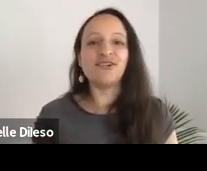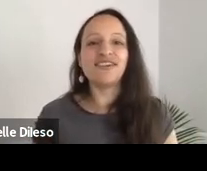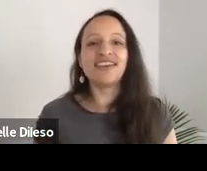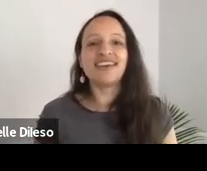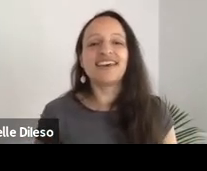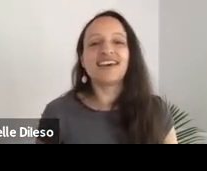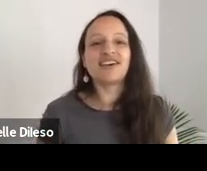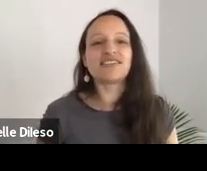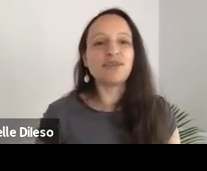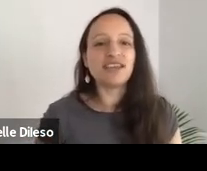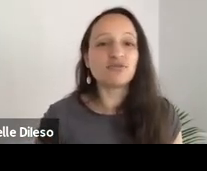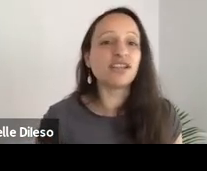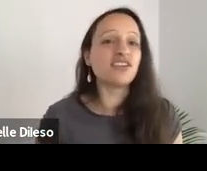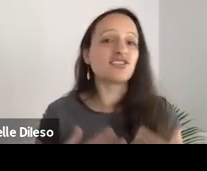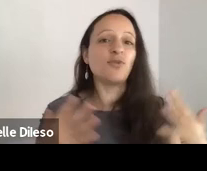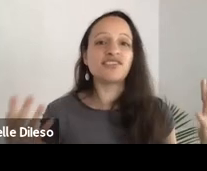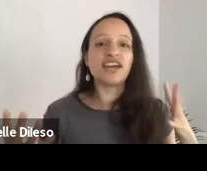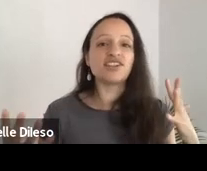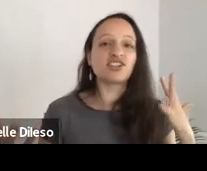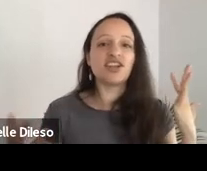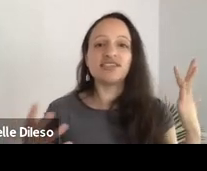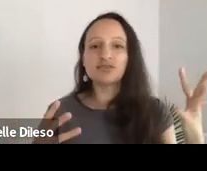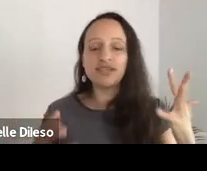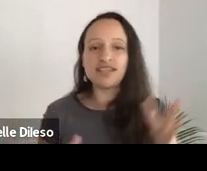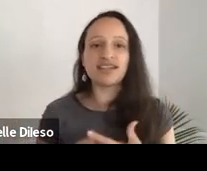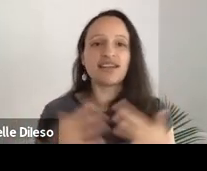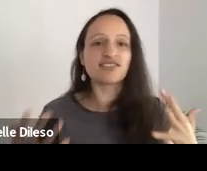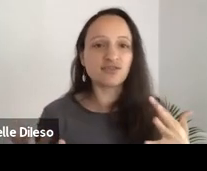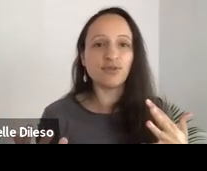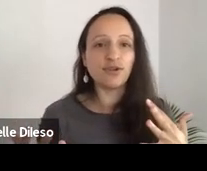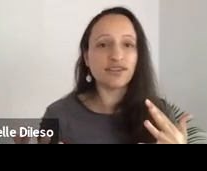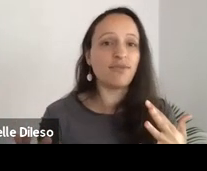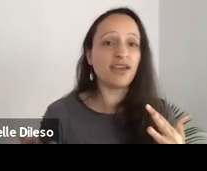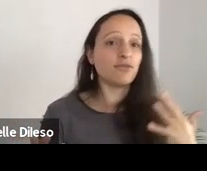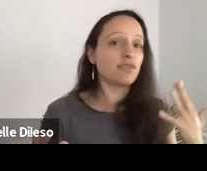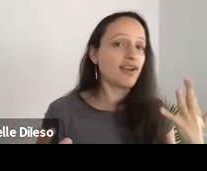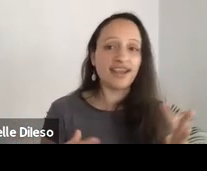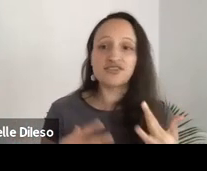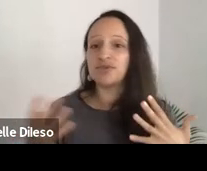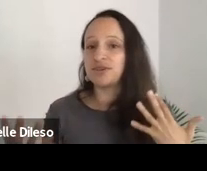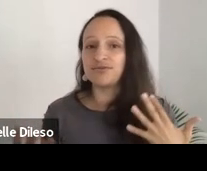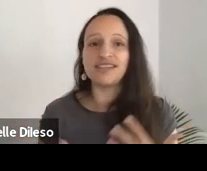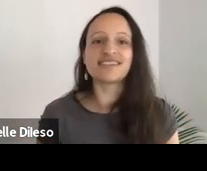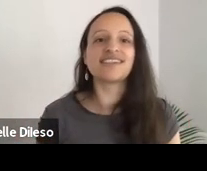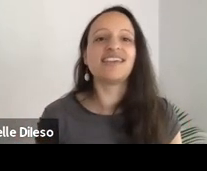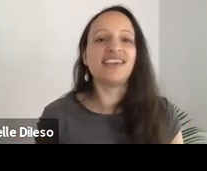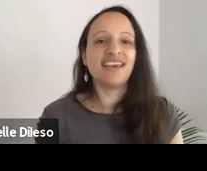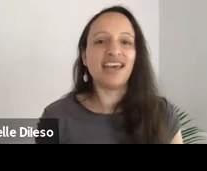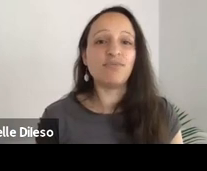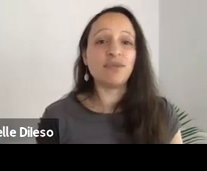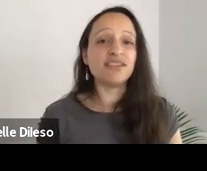So, some kids really just want to touch and squeeze and explore the mud with their hands with their feet.